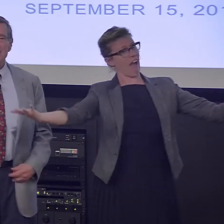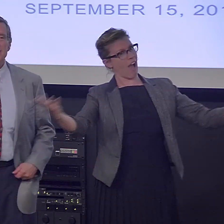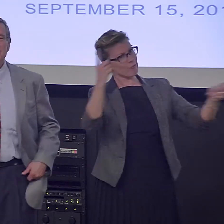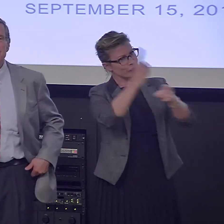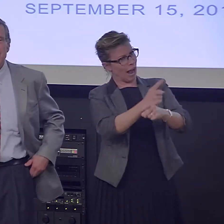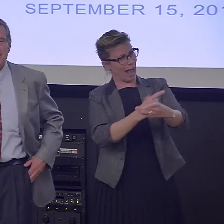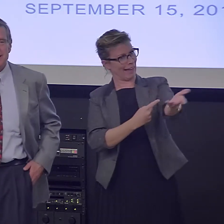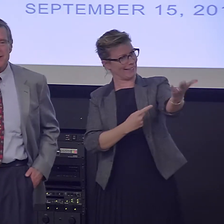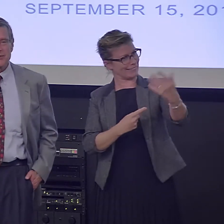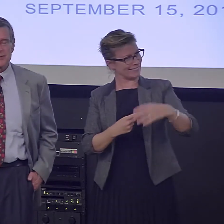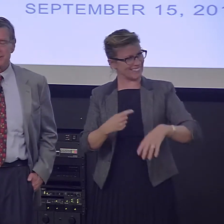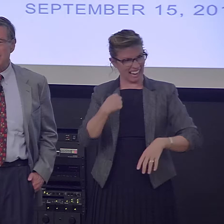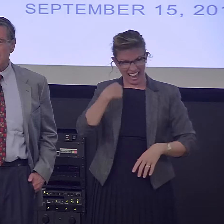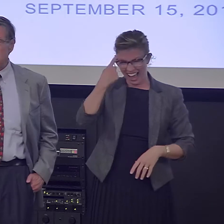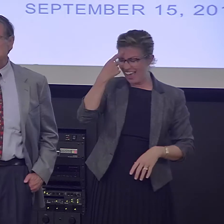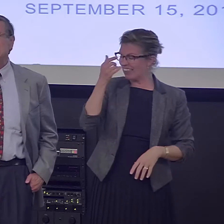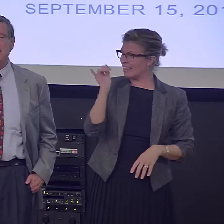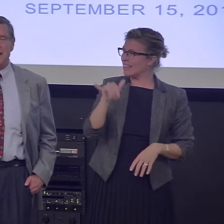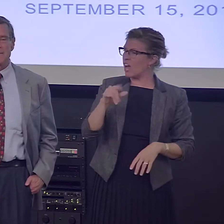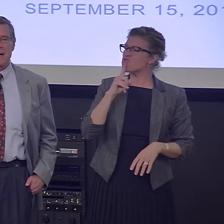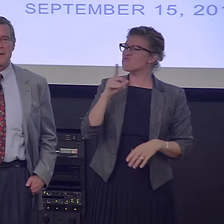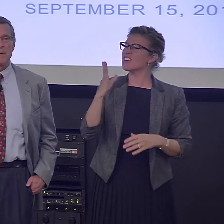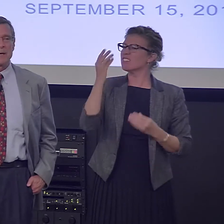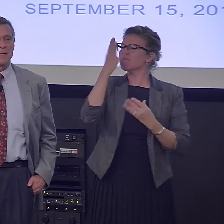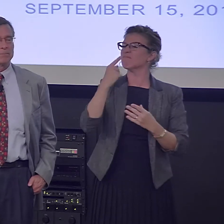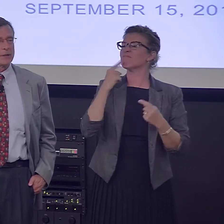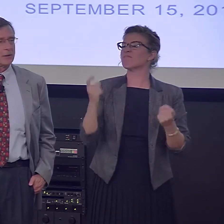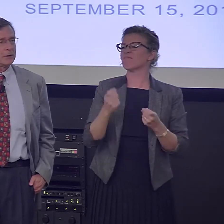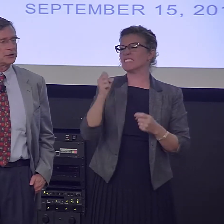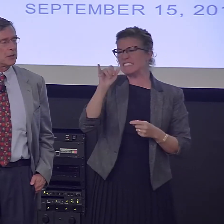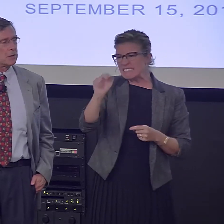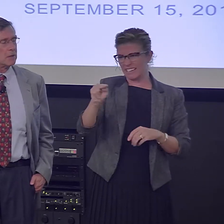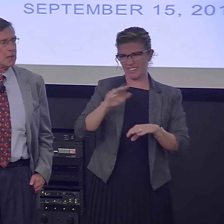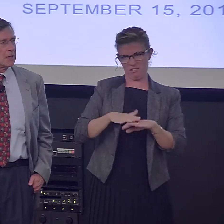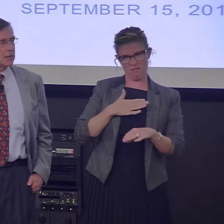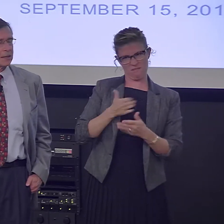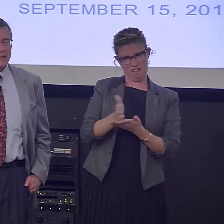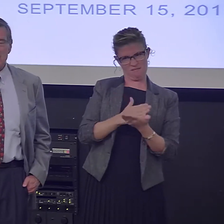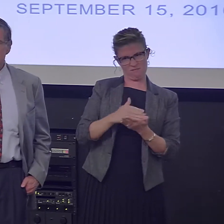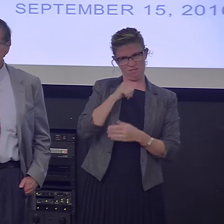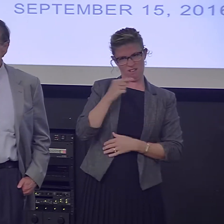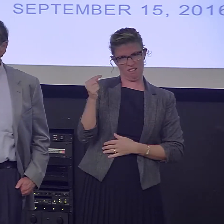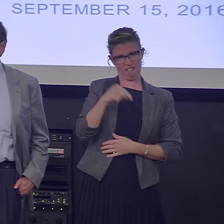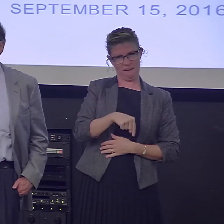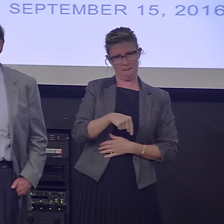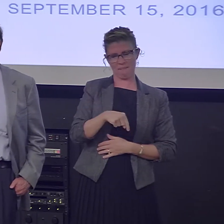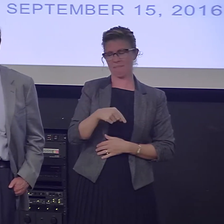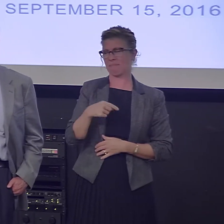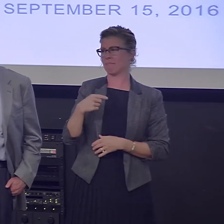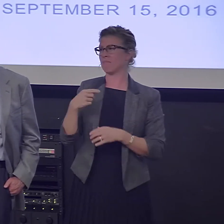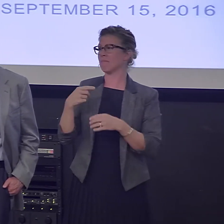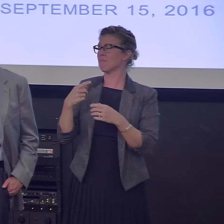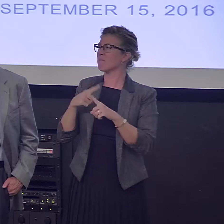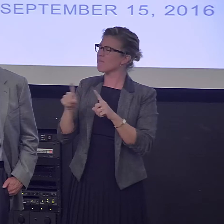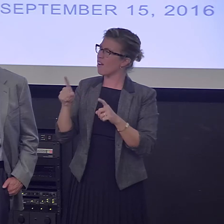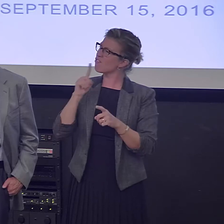I think that that is a sin on my part. But it also, it speaks to the silos that we sometimes set up